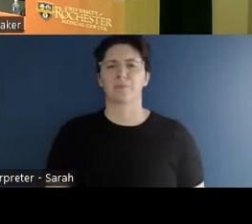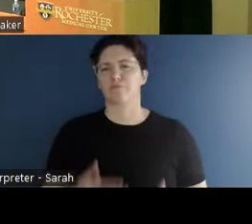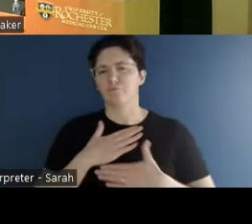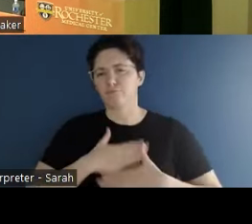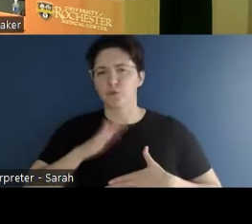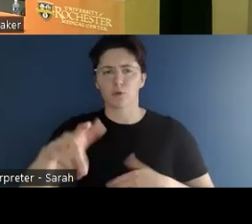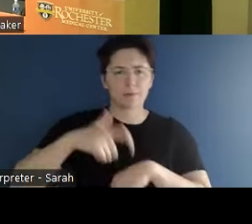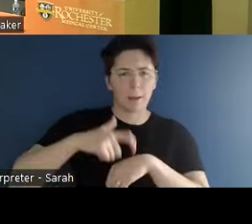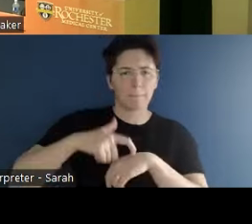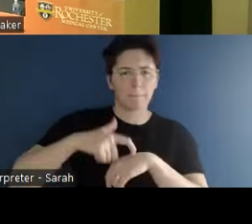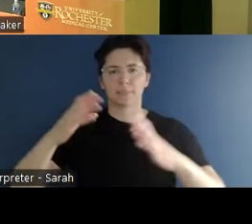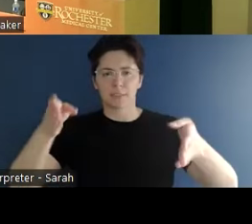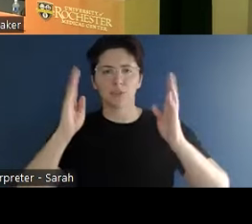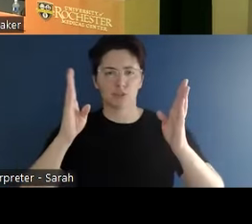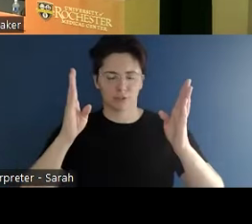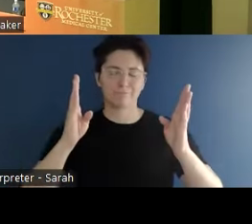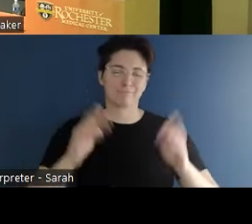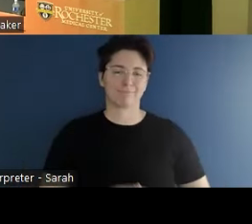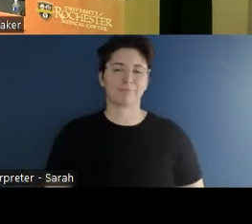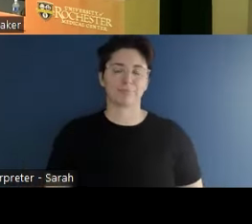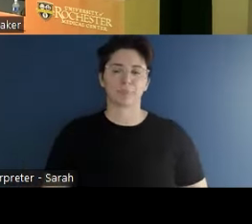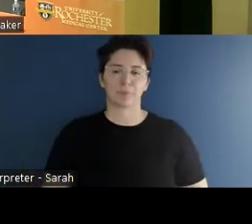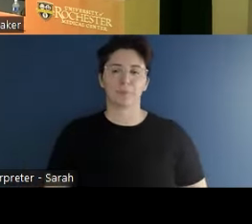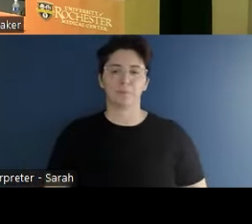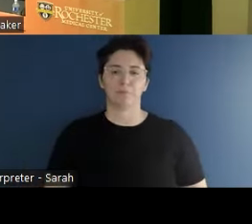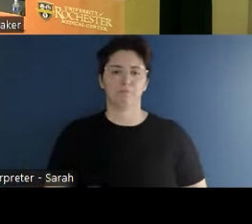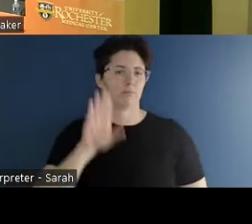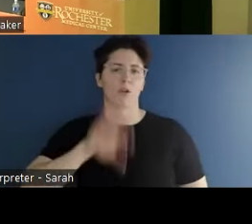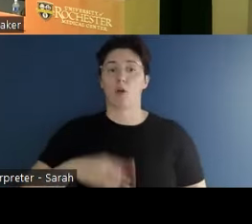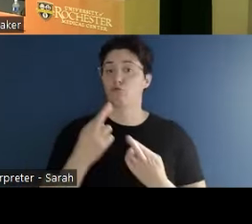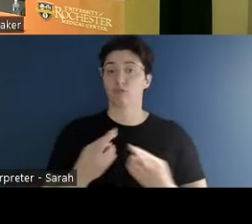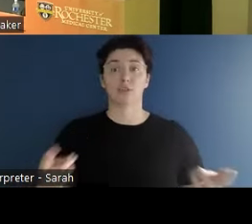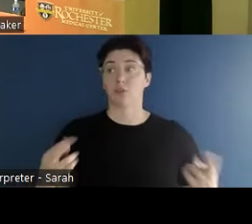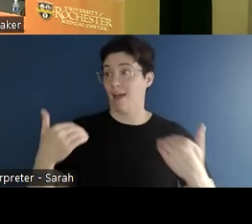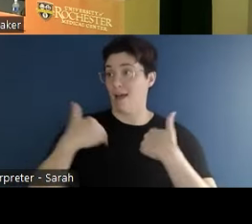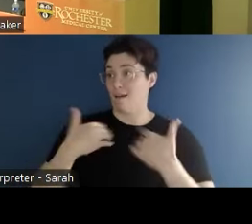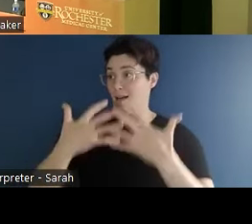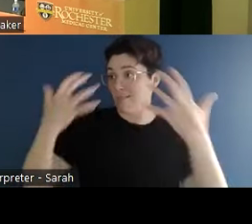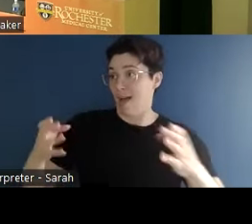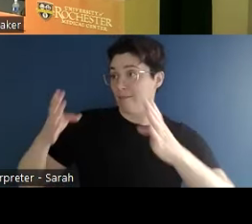I know those are resources that you don't have a ton of so I appreciate